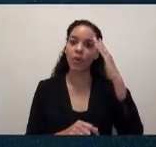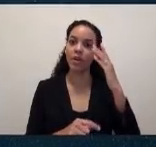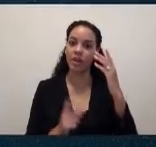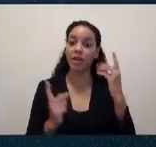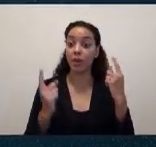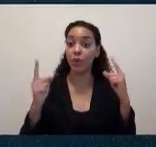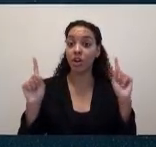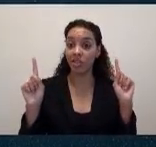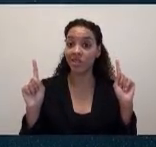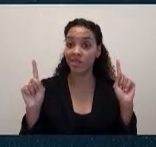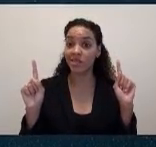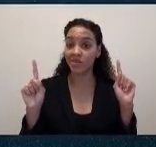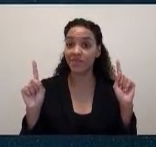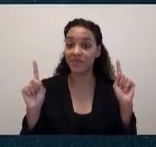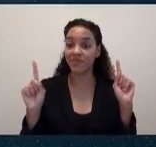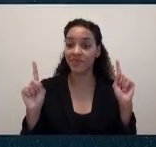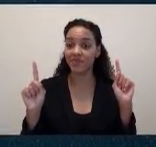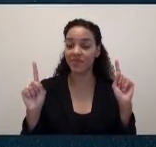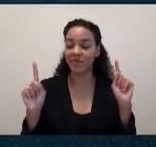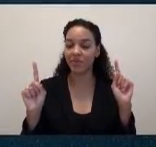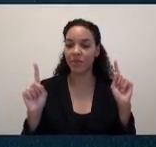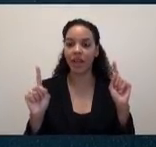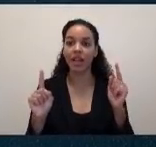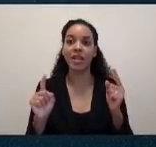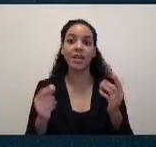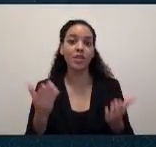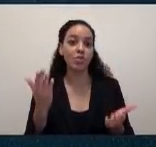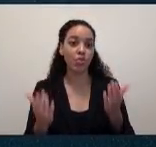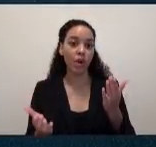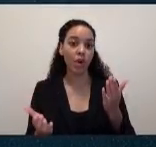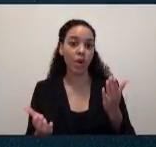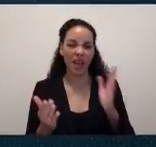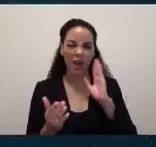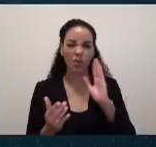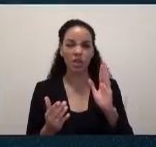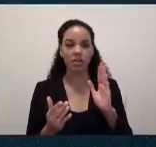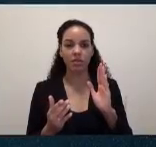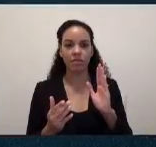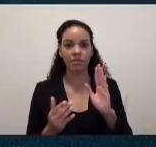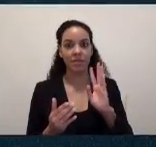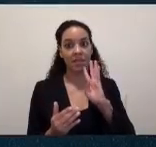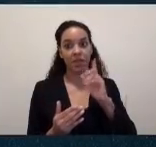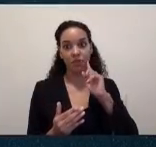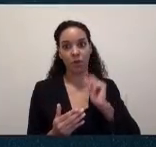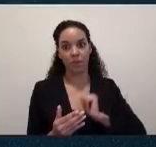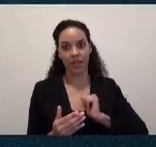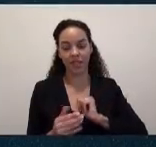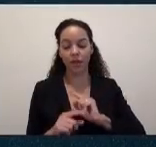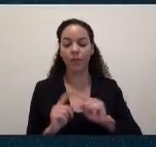And this is probably one of the things, I'll speak for myself, that I'm most proud of that our administration